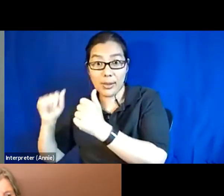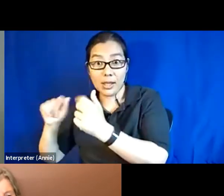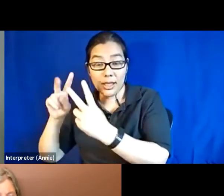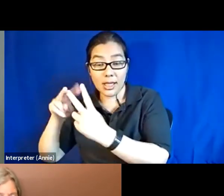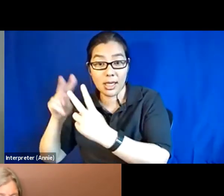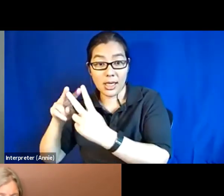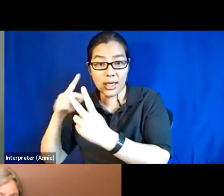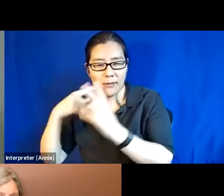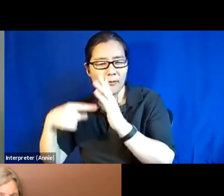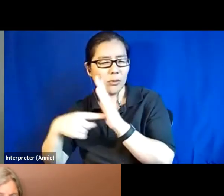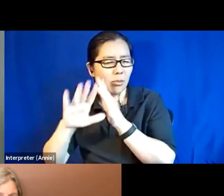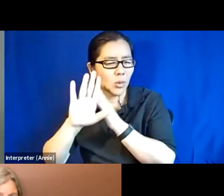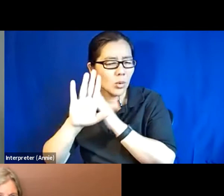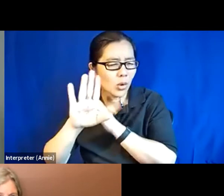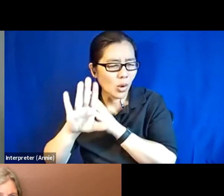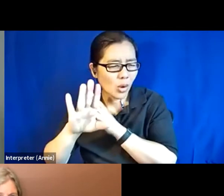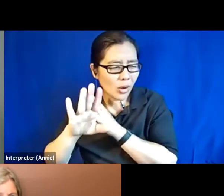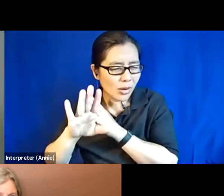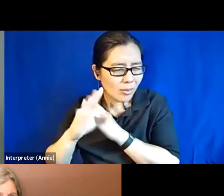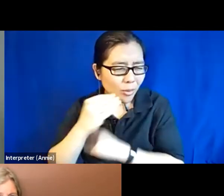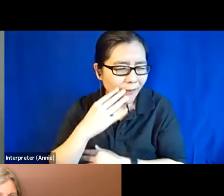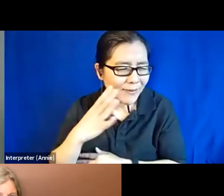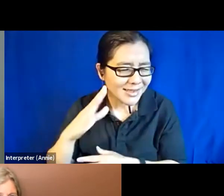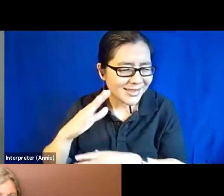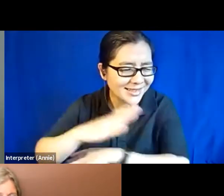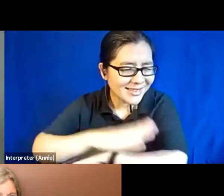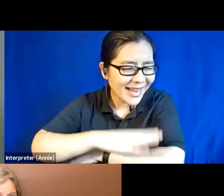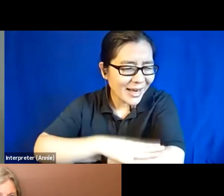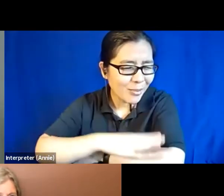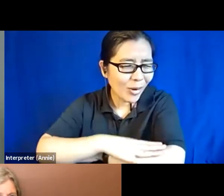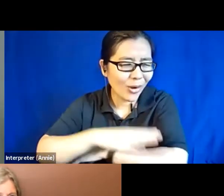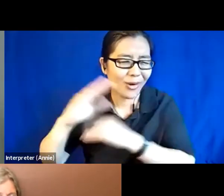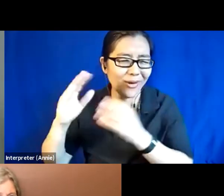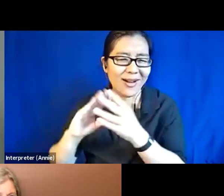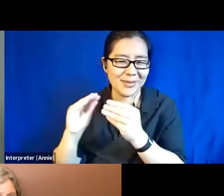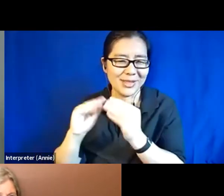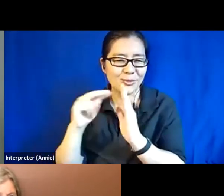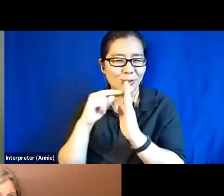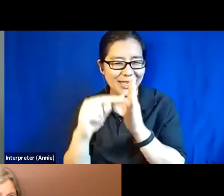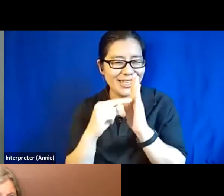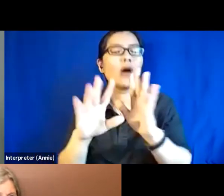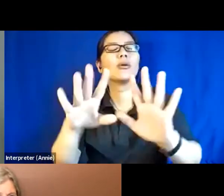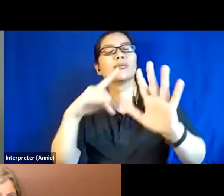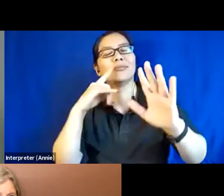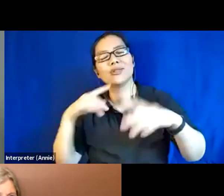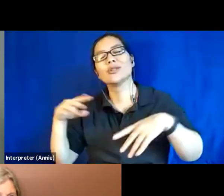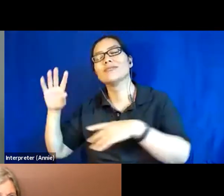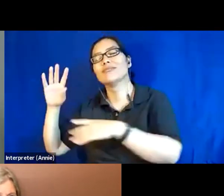your breakfast table, reading those comics. That's a third party in your way and it